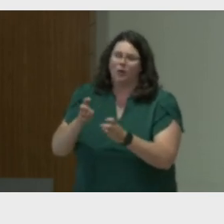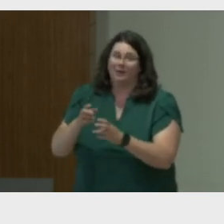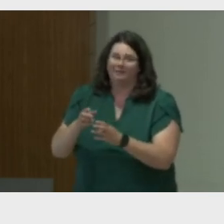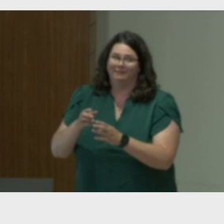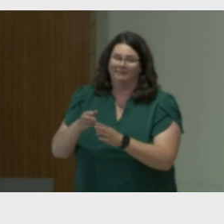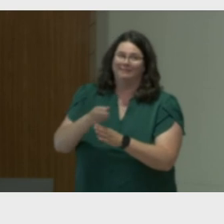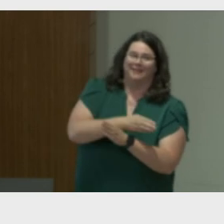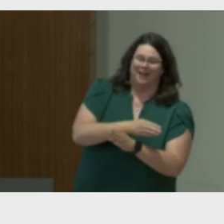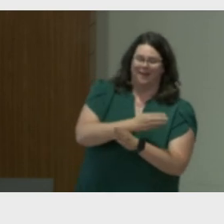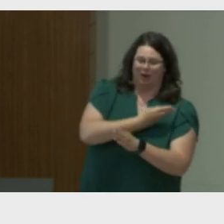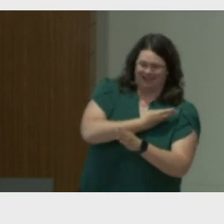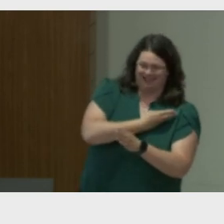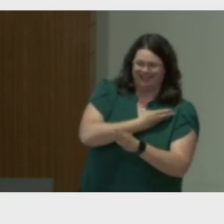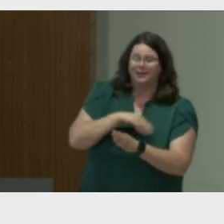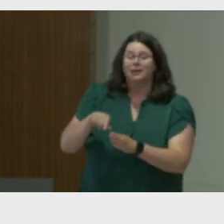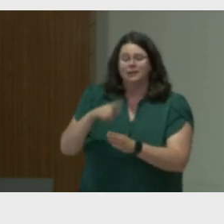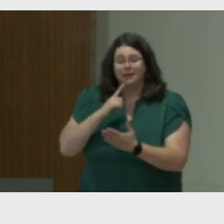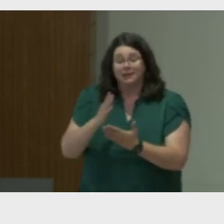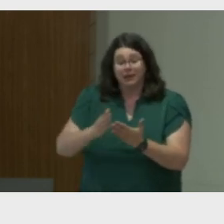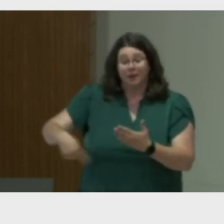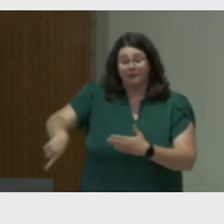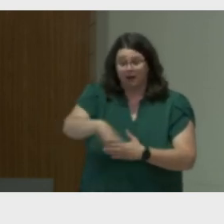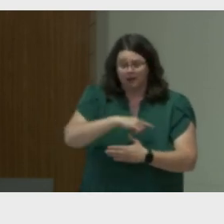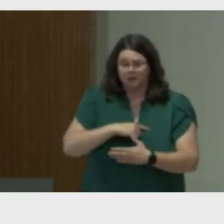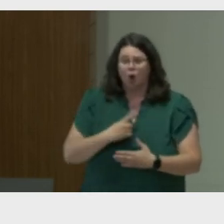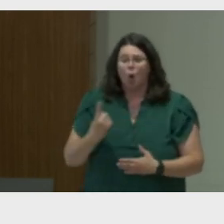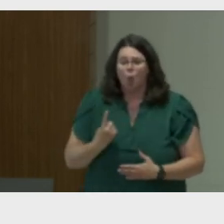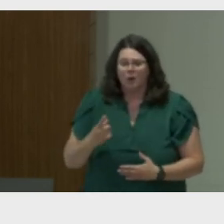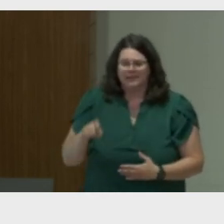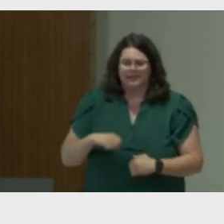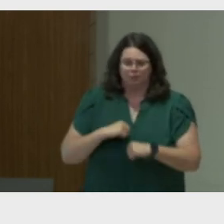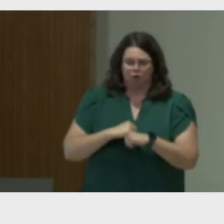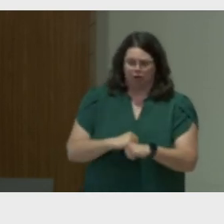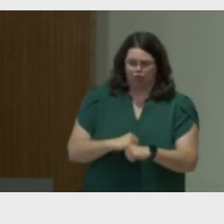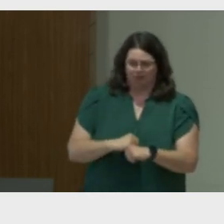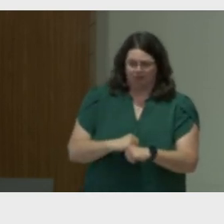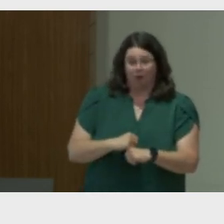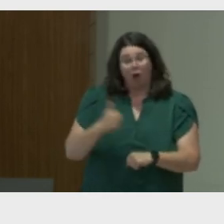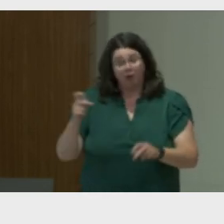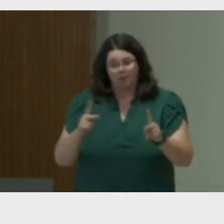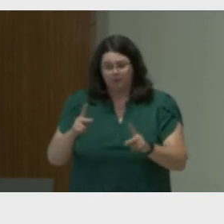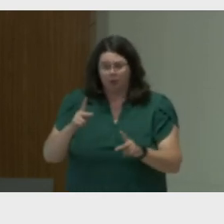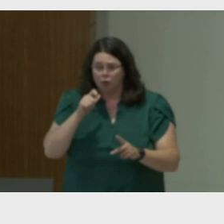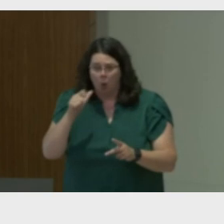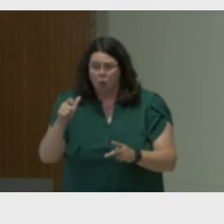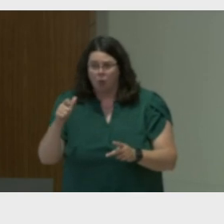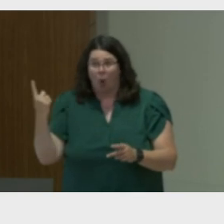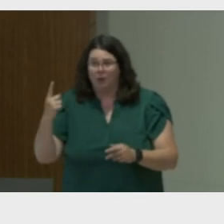Accordingly, some of us will be in constant need of protection. Others will not. Nevertheless,